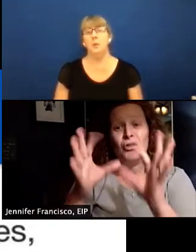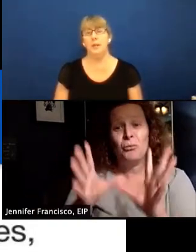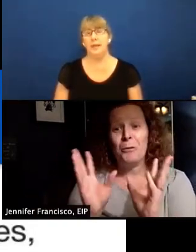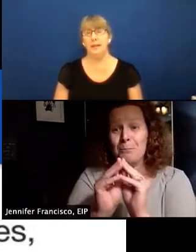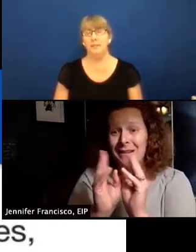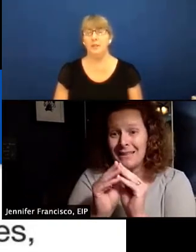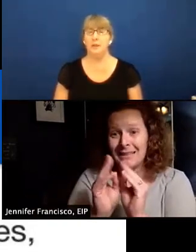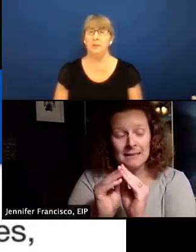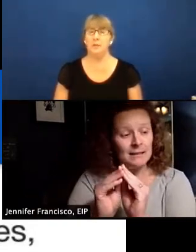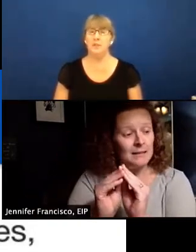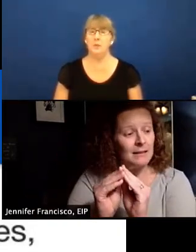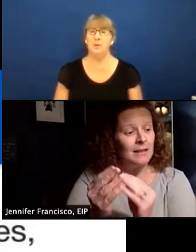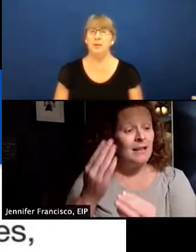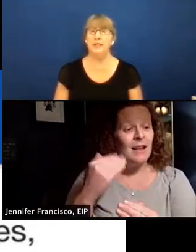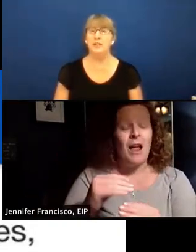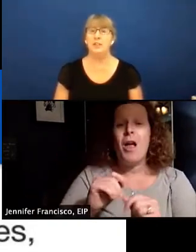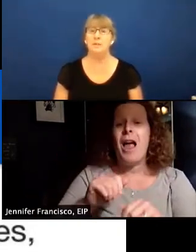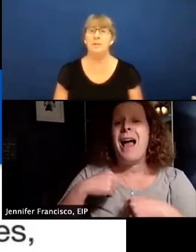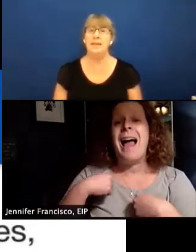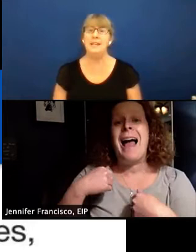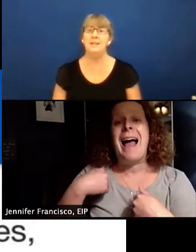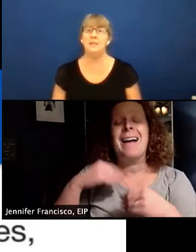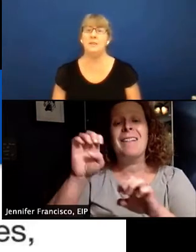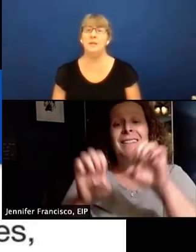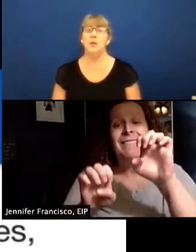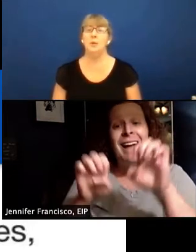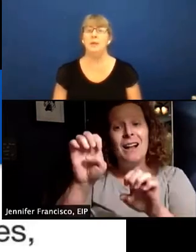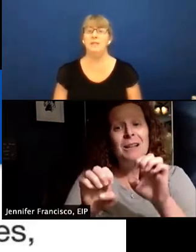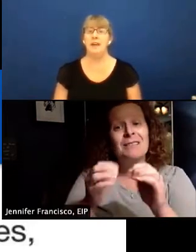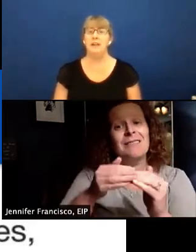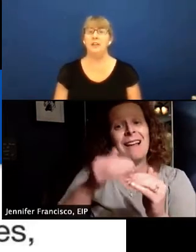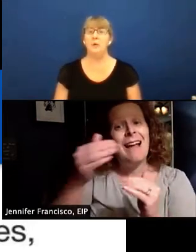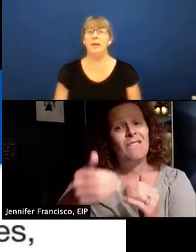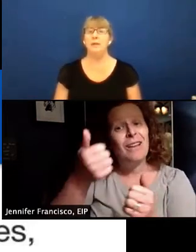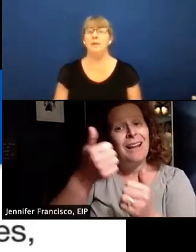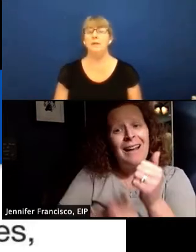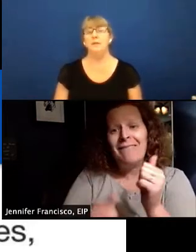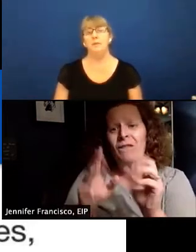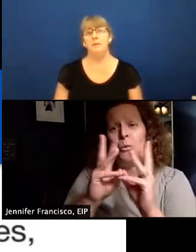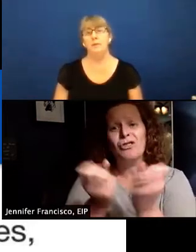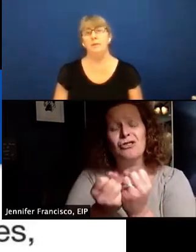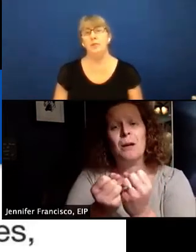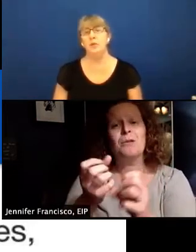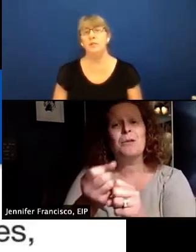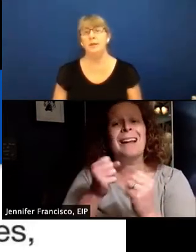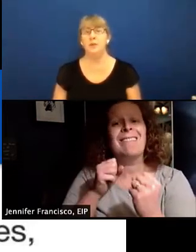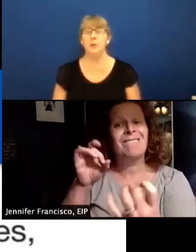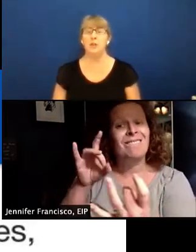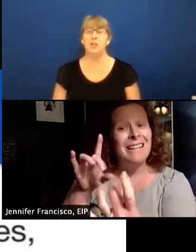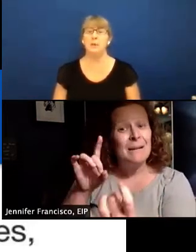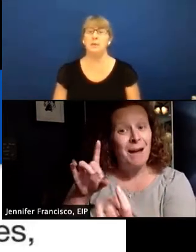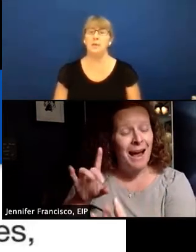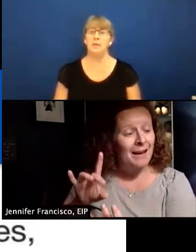We give interpreter leadership meetings, we evaluate students after workshops with